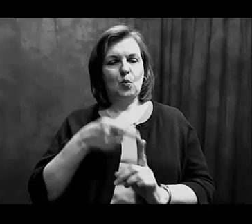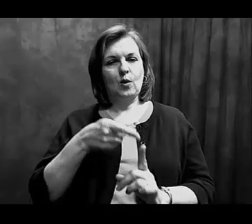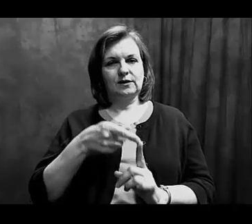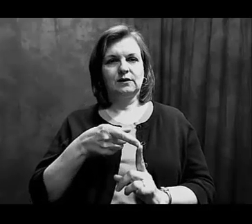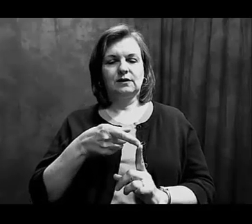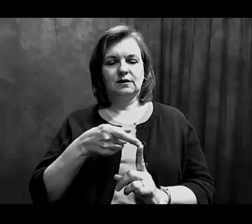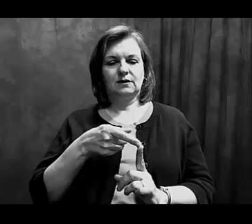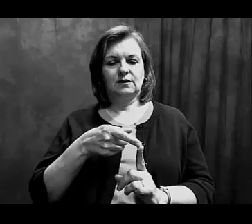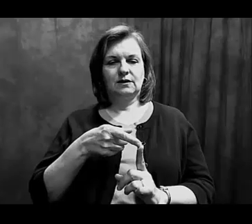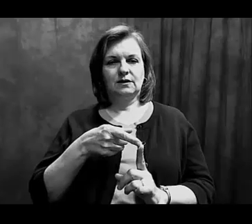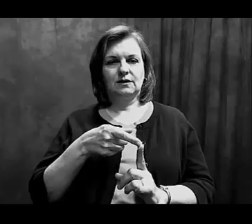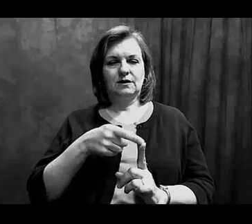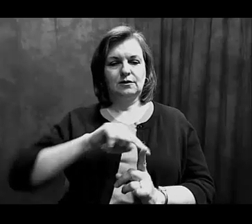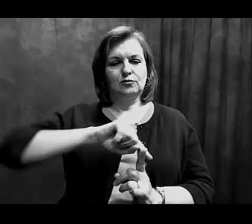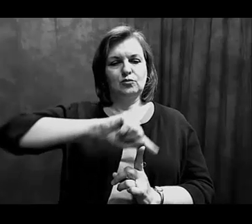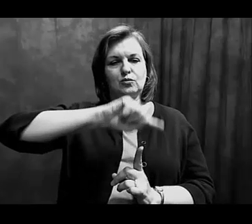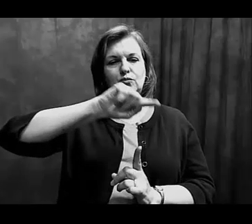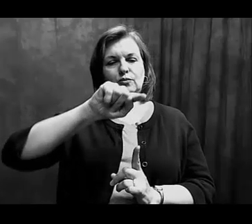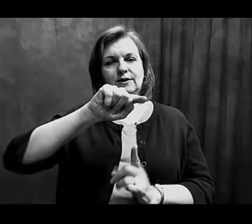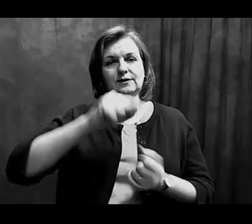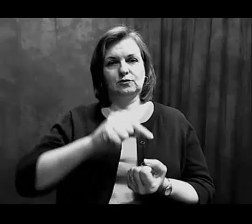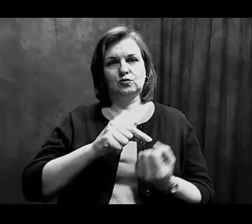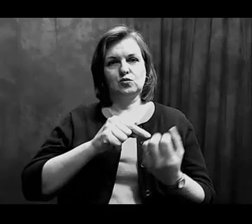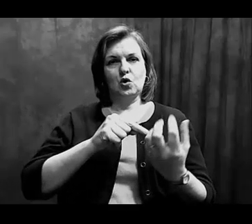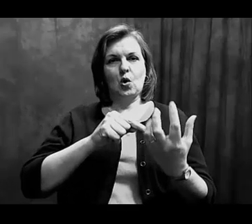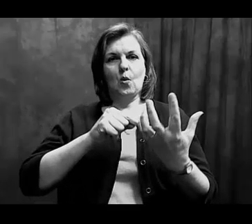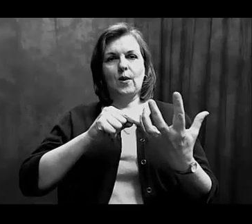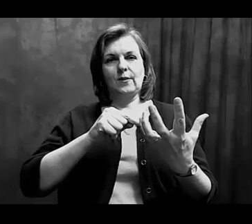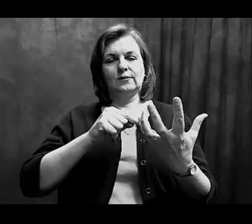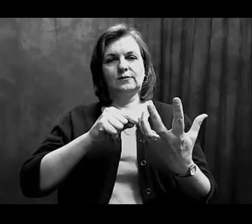we're going to grow